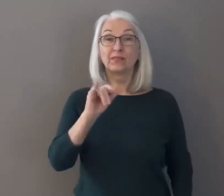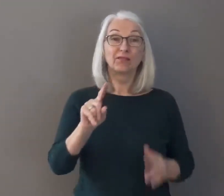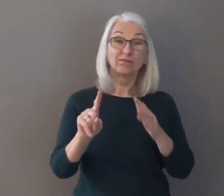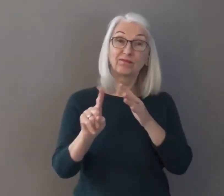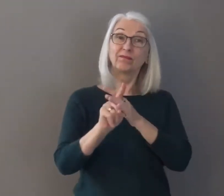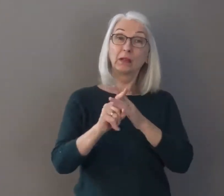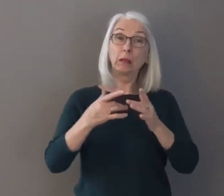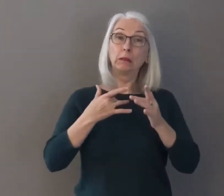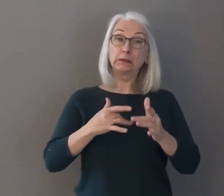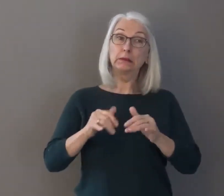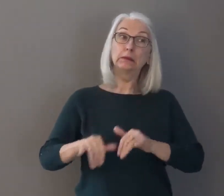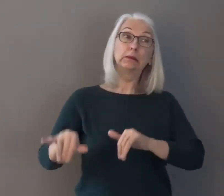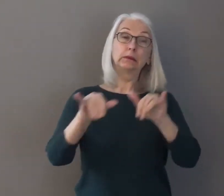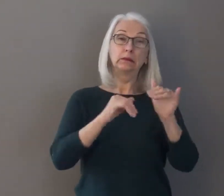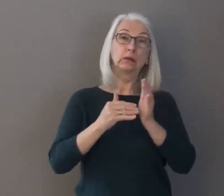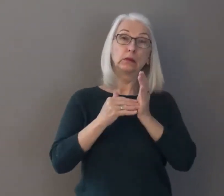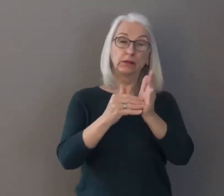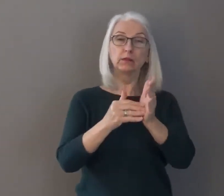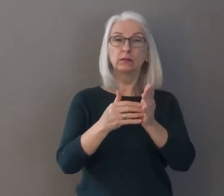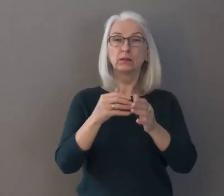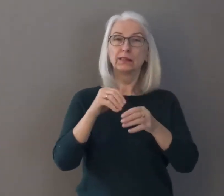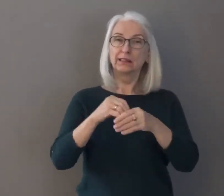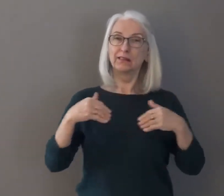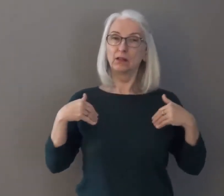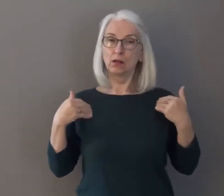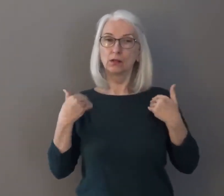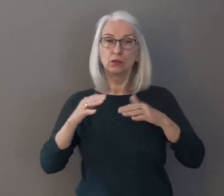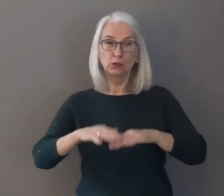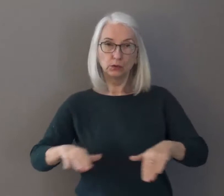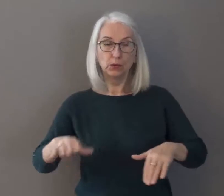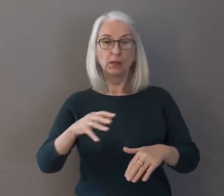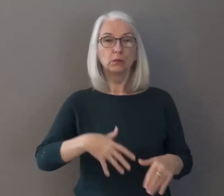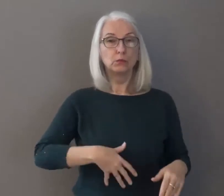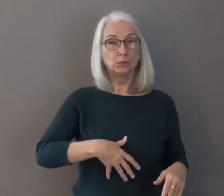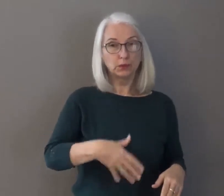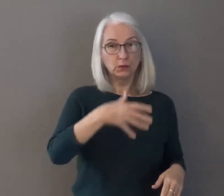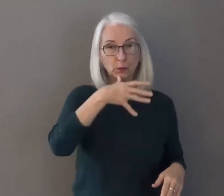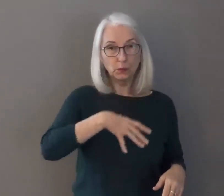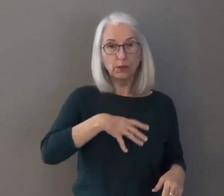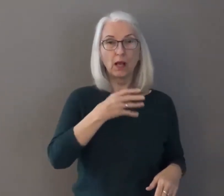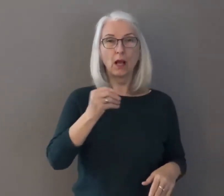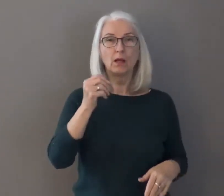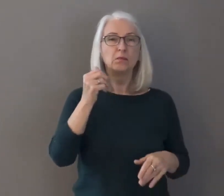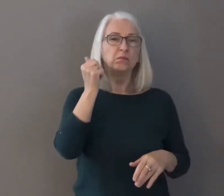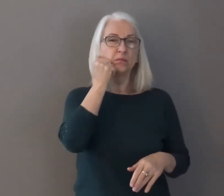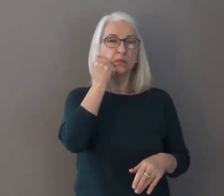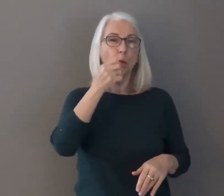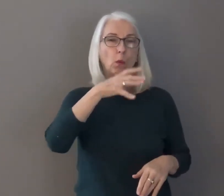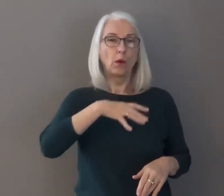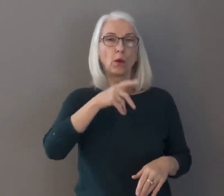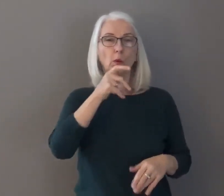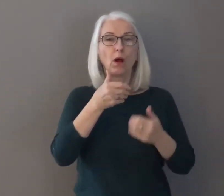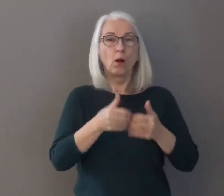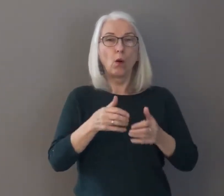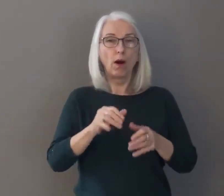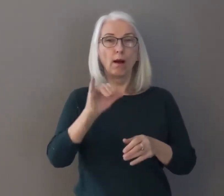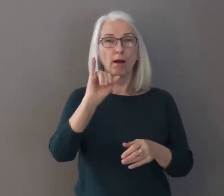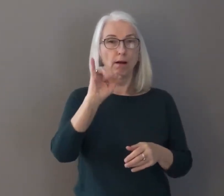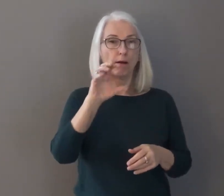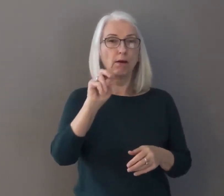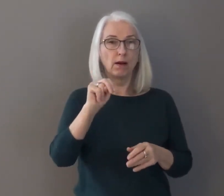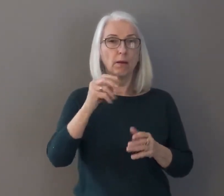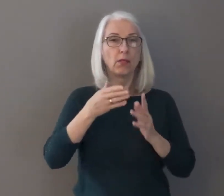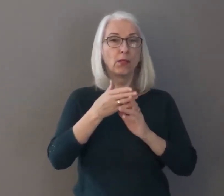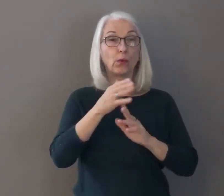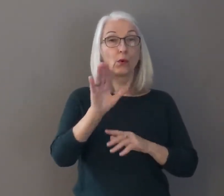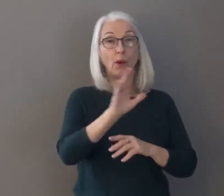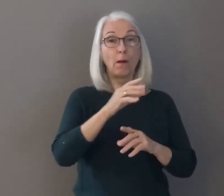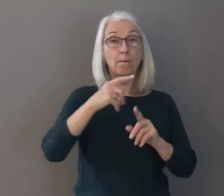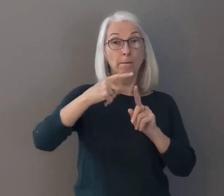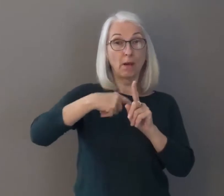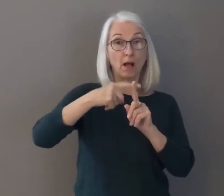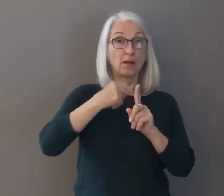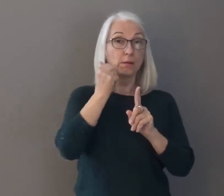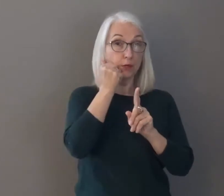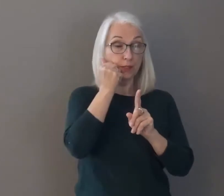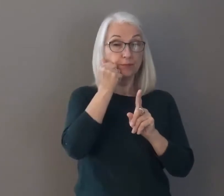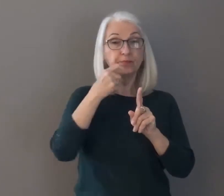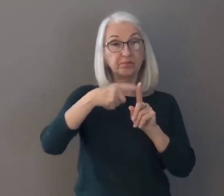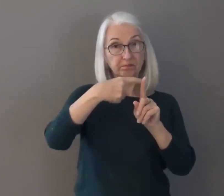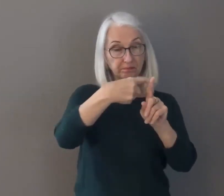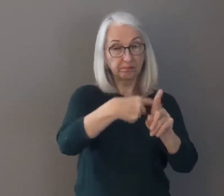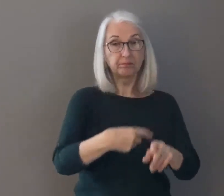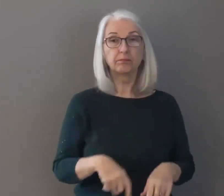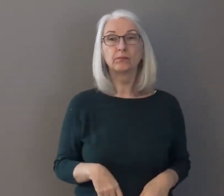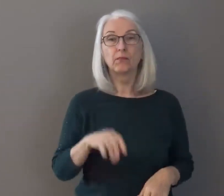It occurs most often in young children, pregnant women, and menstruating women who lose iron through their monthly periods.